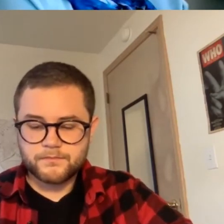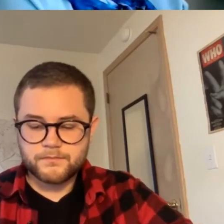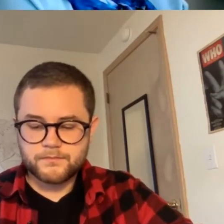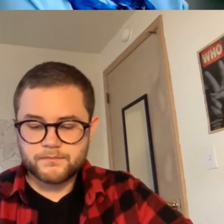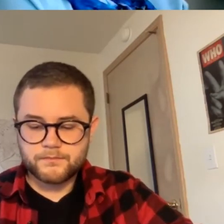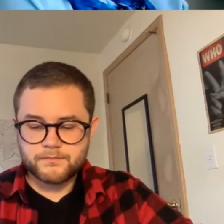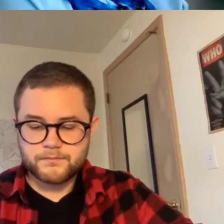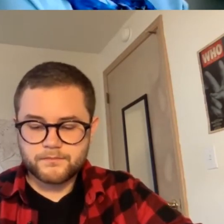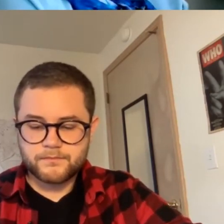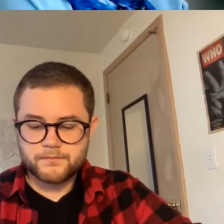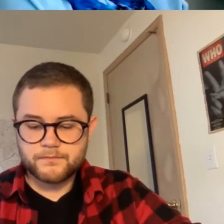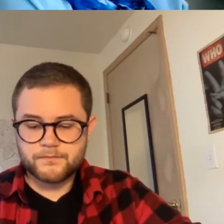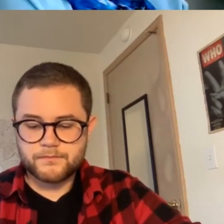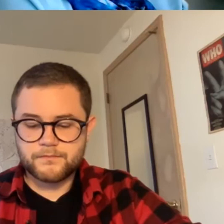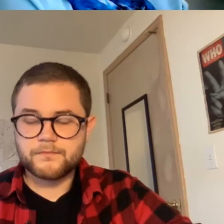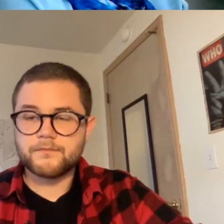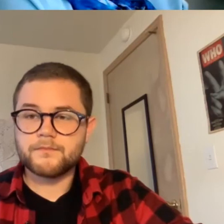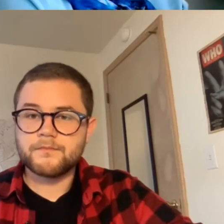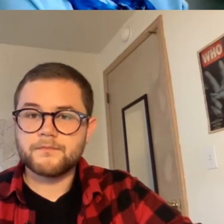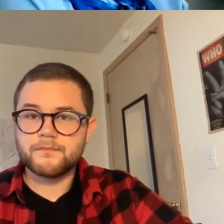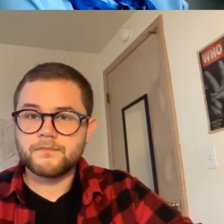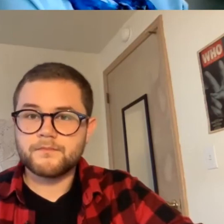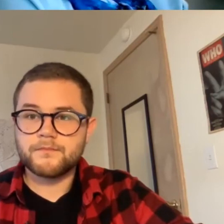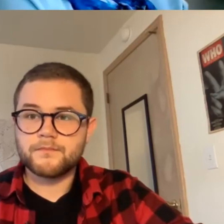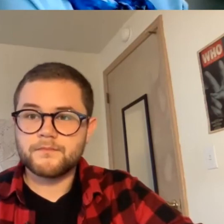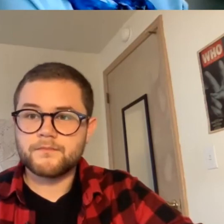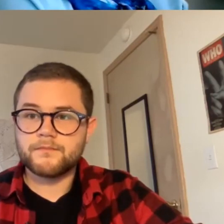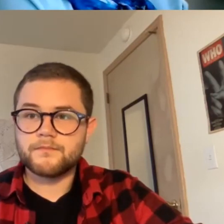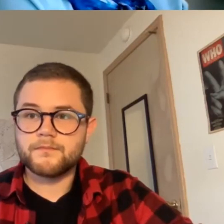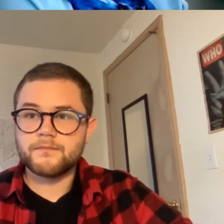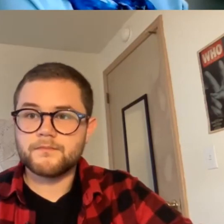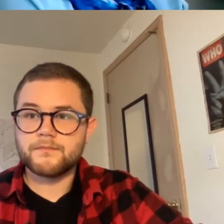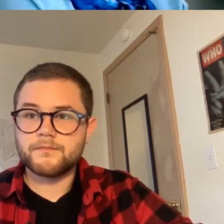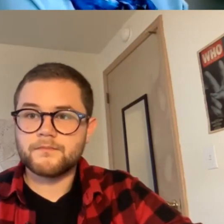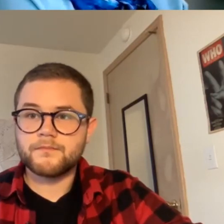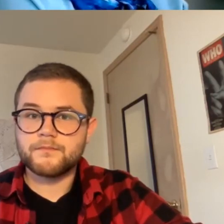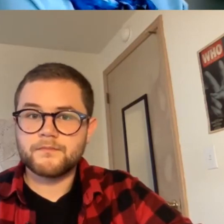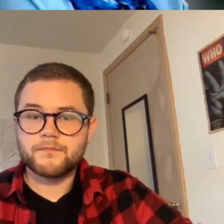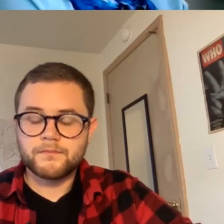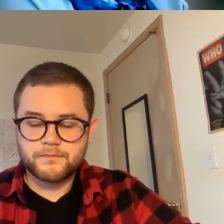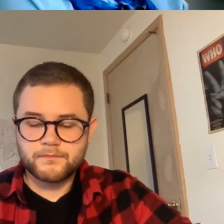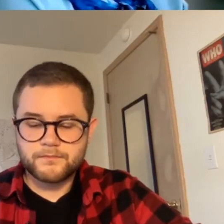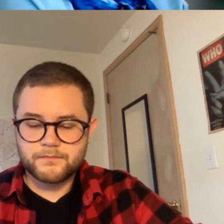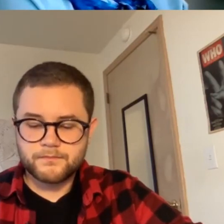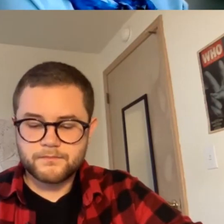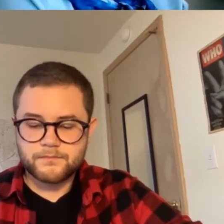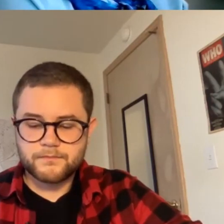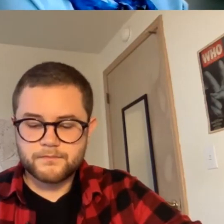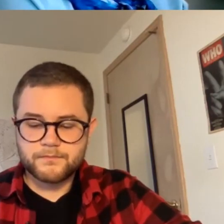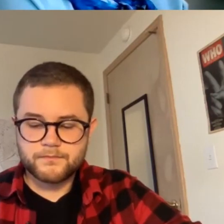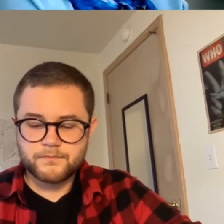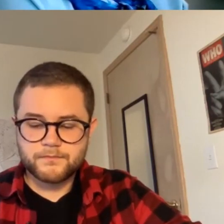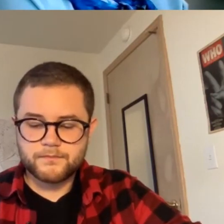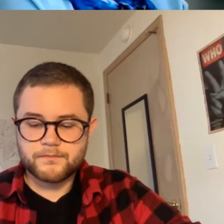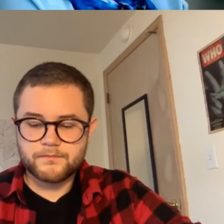the materials we had on obesity. And clarifying what,